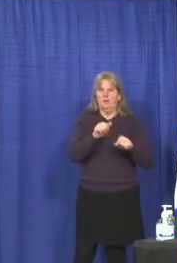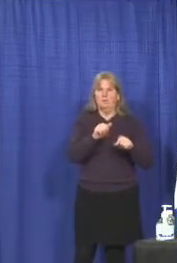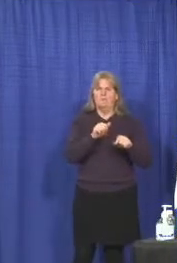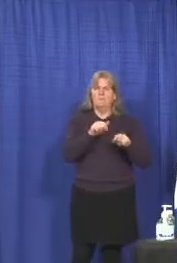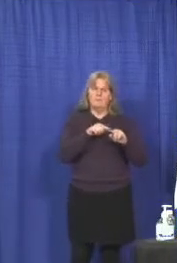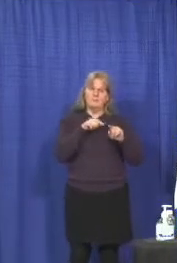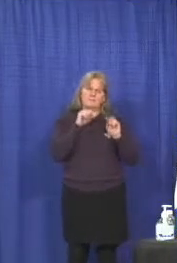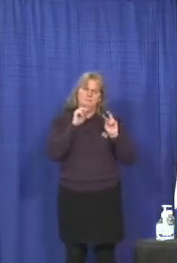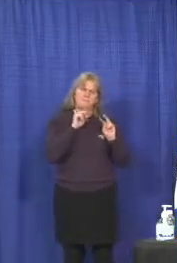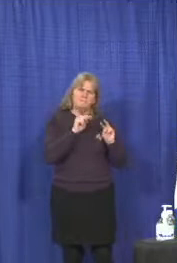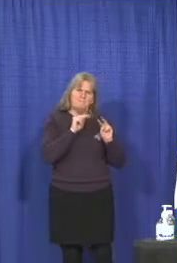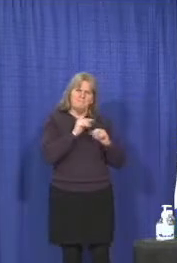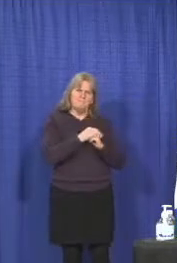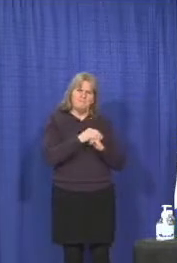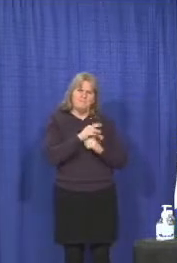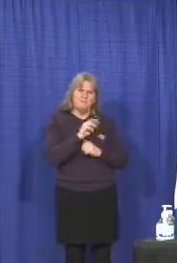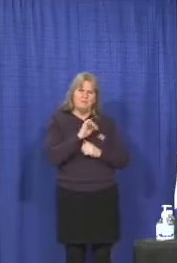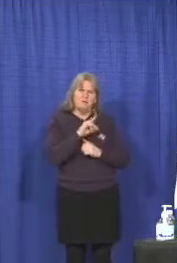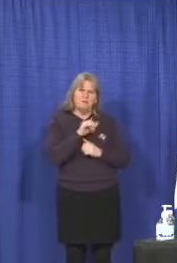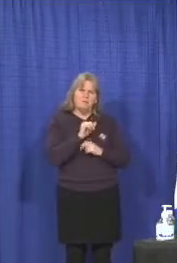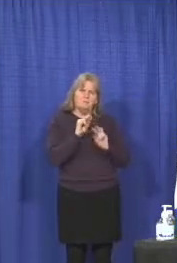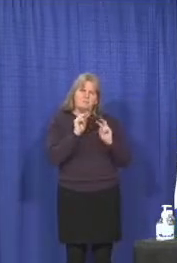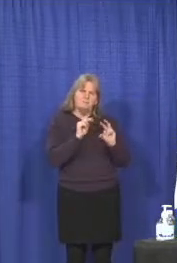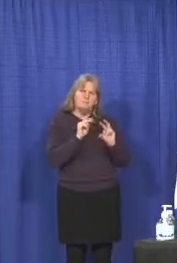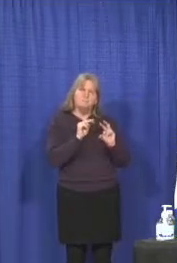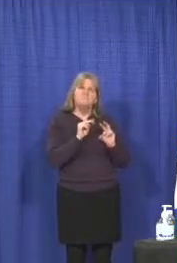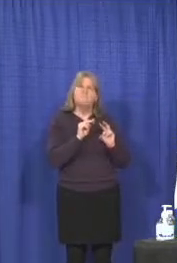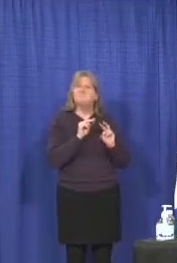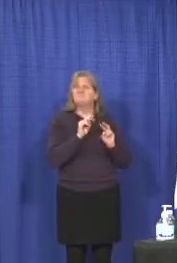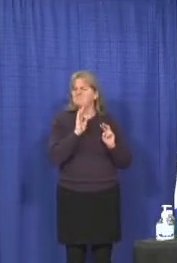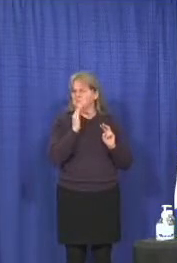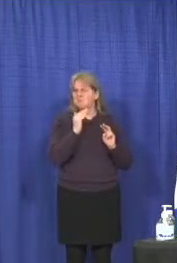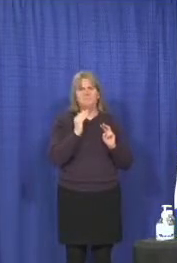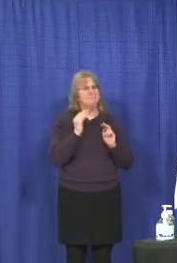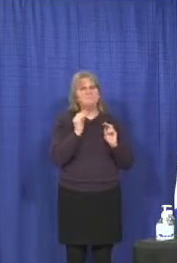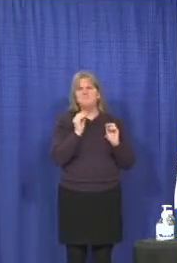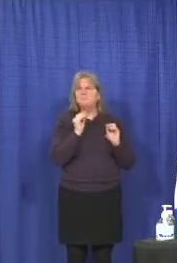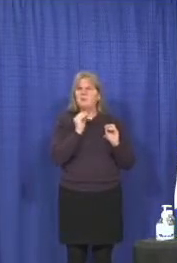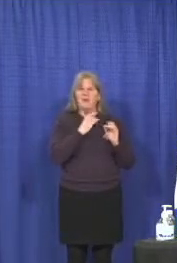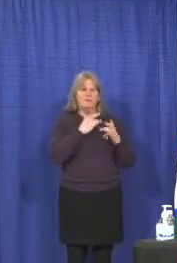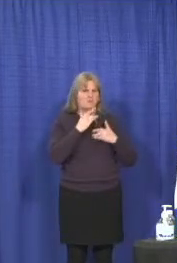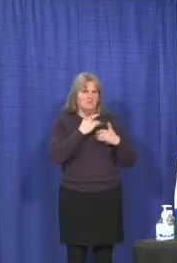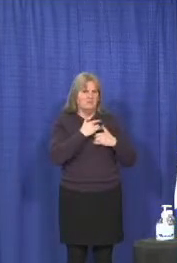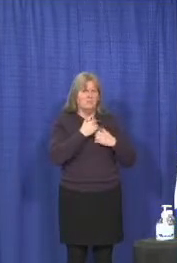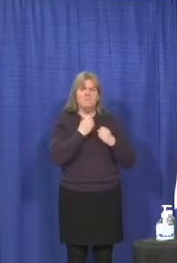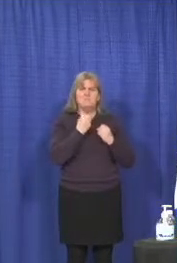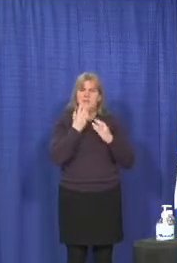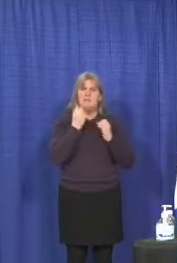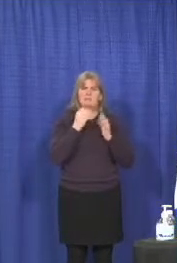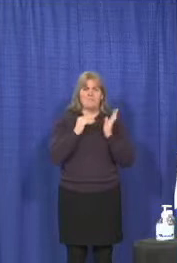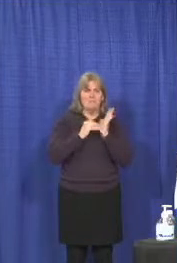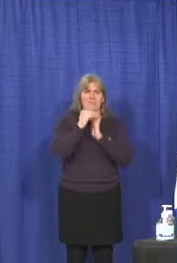cases make me concerned and after literally millions of these vaccines including Pfizer